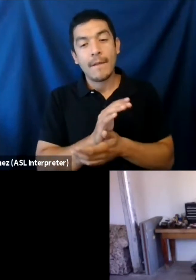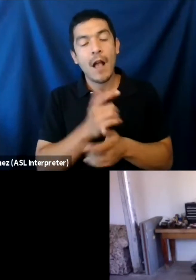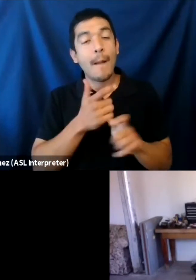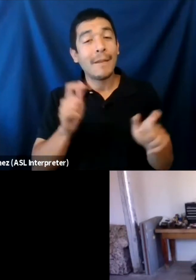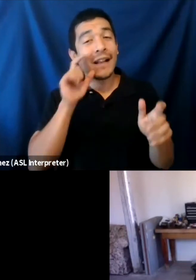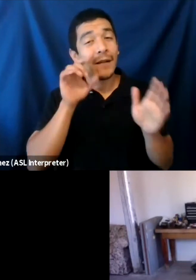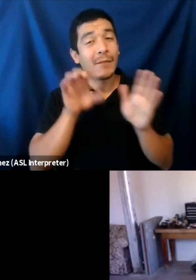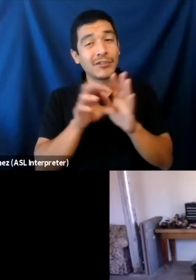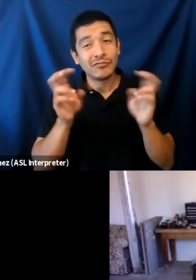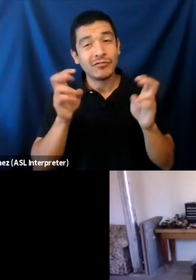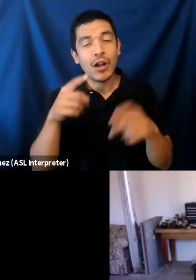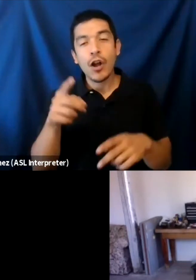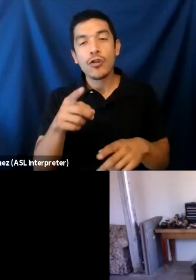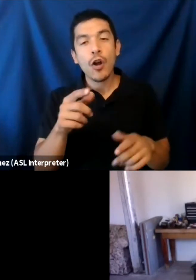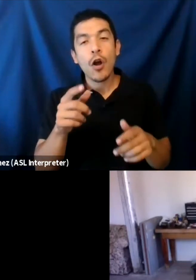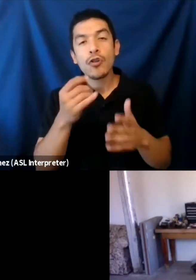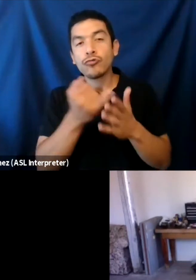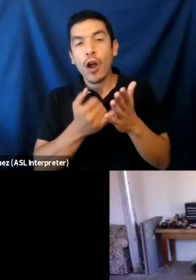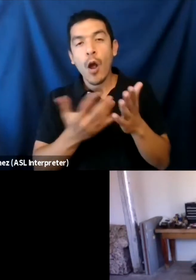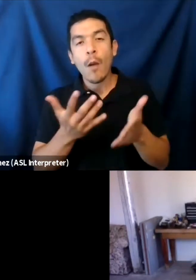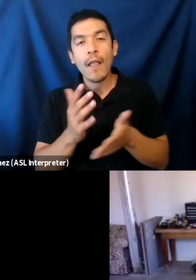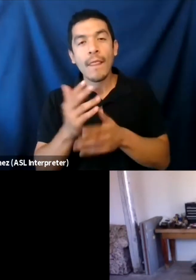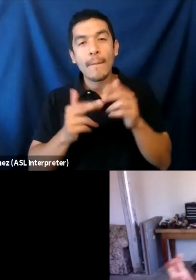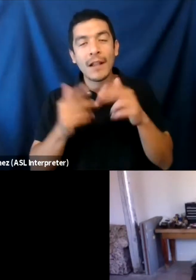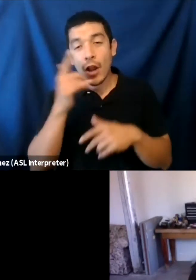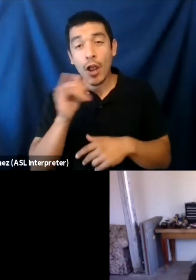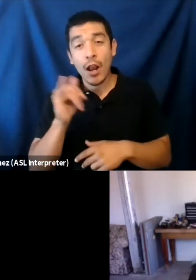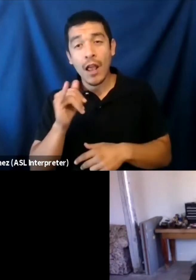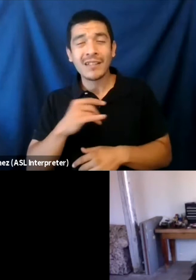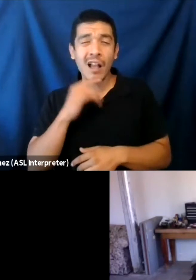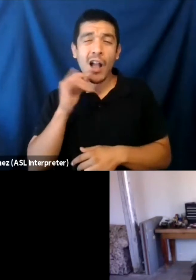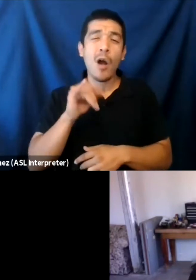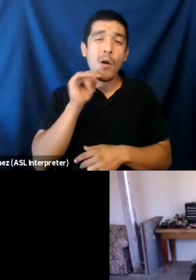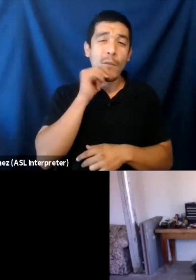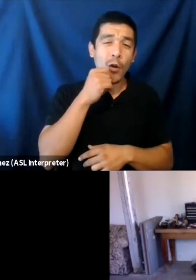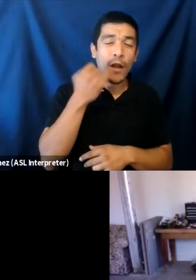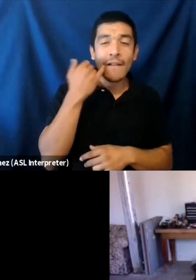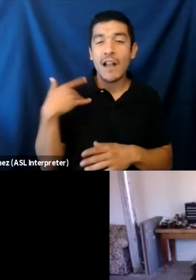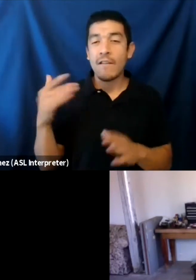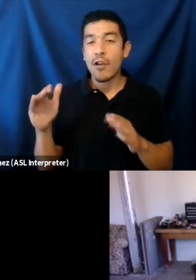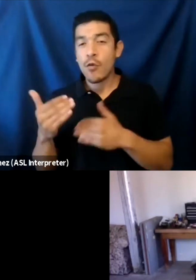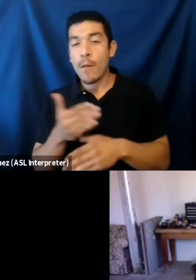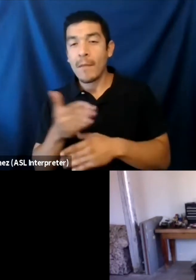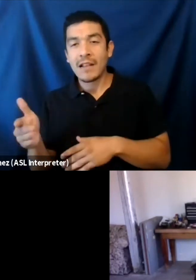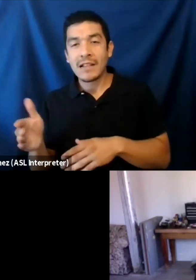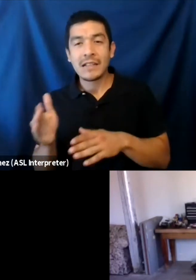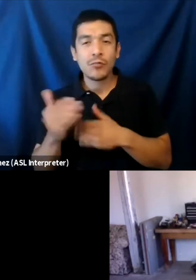you're drawing out, what the building looks like, you're like, oh, it'd be so cool if we had this room next to this room and this scene at this scene and this scene.